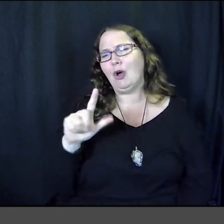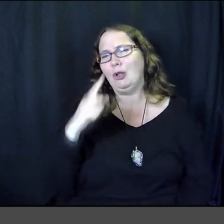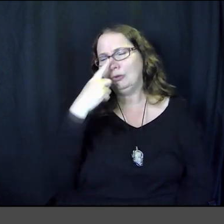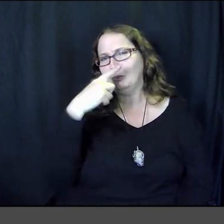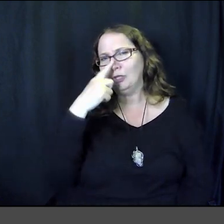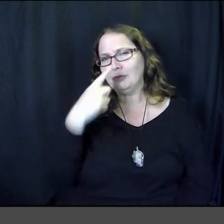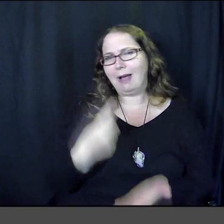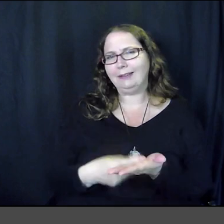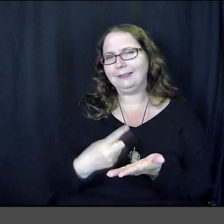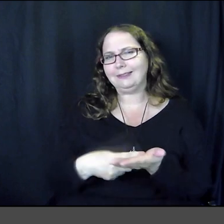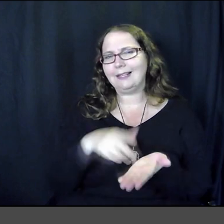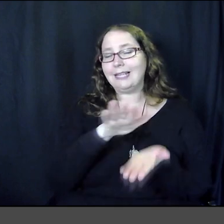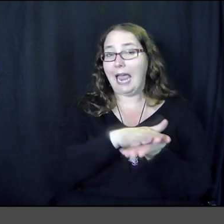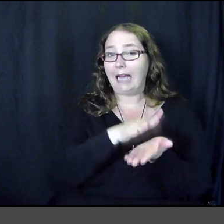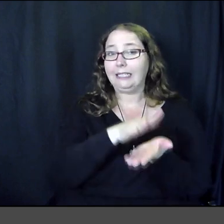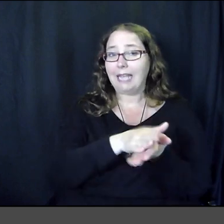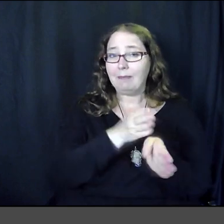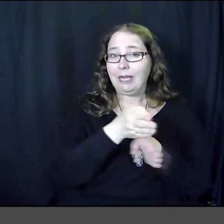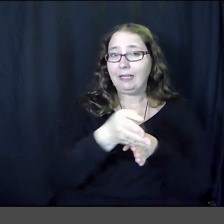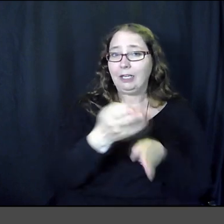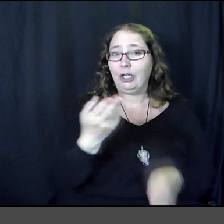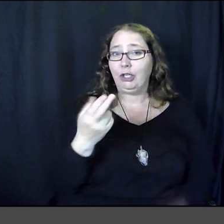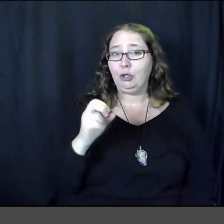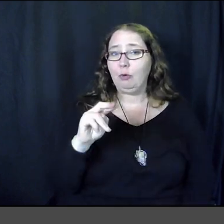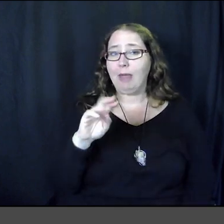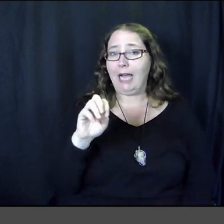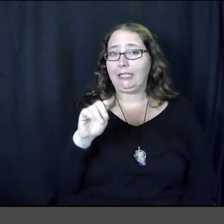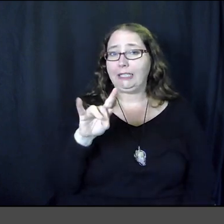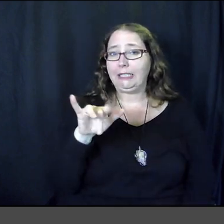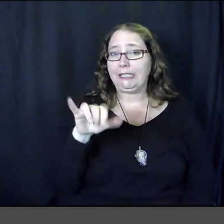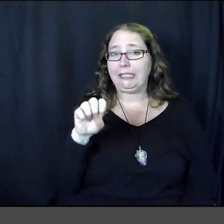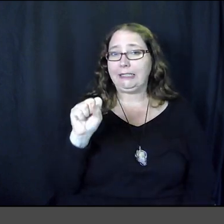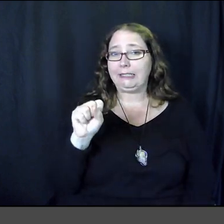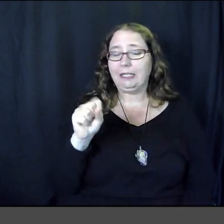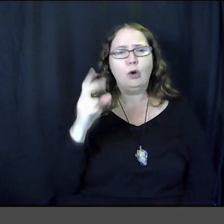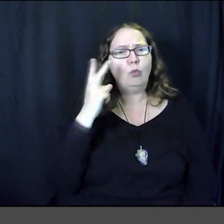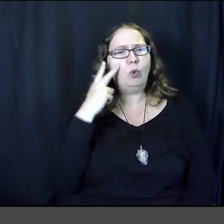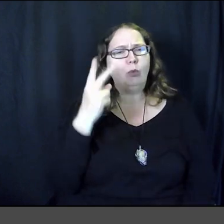AND, YOU KNOW, WHAT WE'RE SEEING ACROSS THE ACADEMY NOW IS,